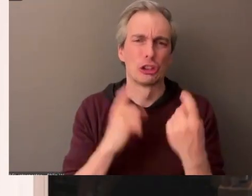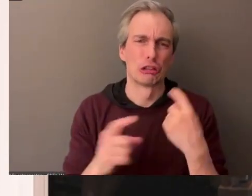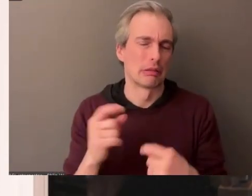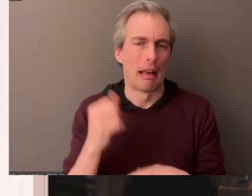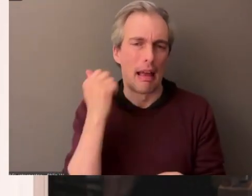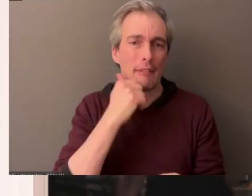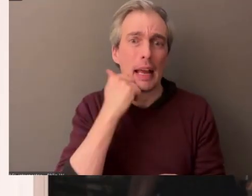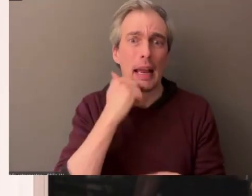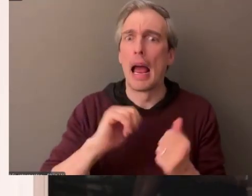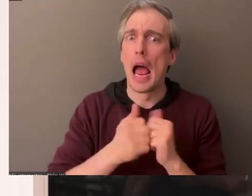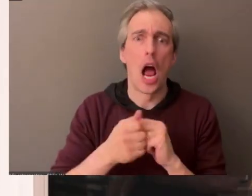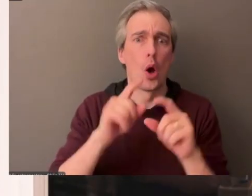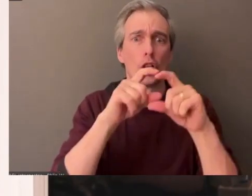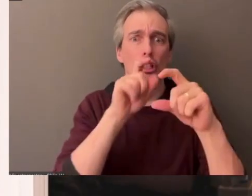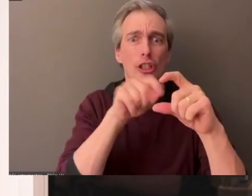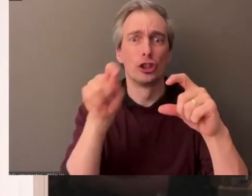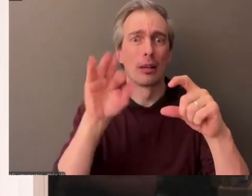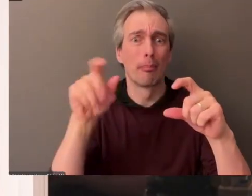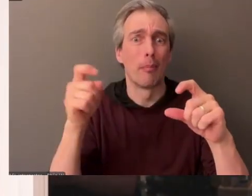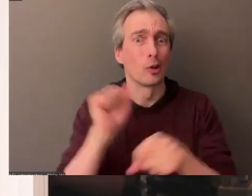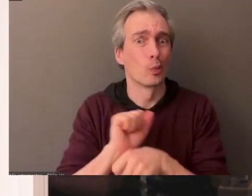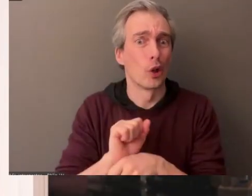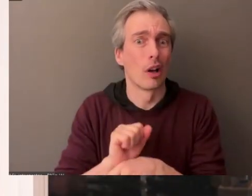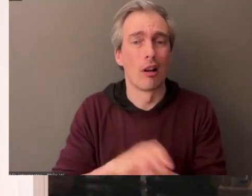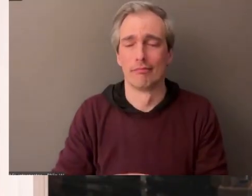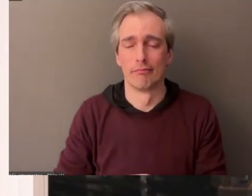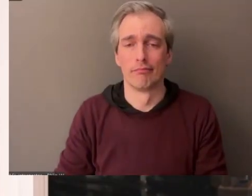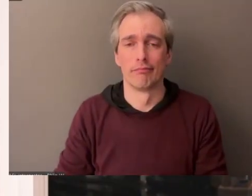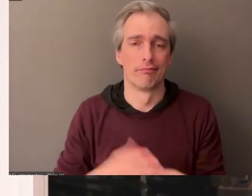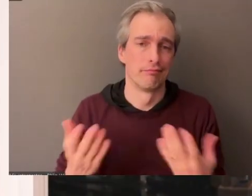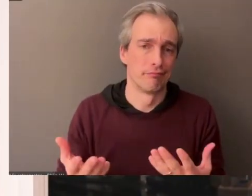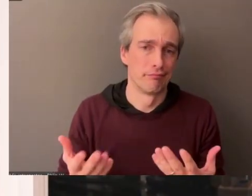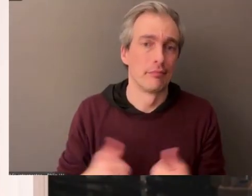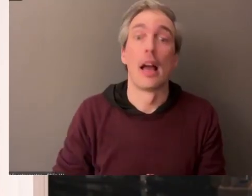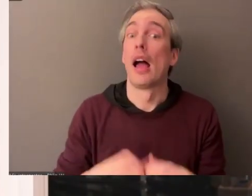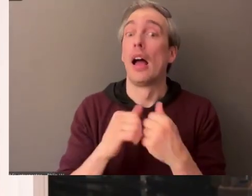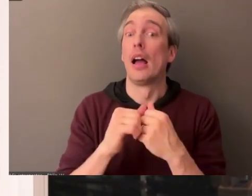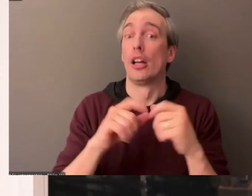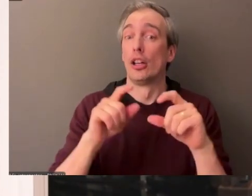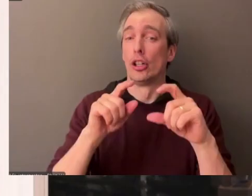Hey, does a check box activate on the enter key or on the c key? How do I...